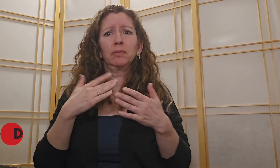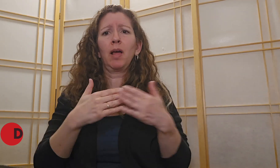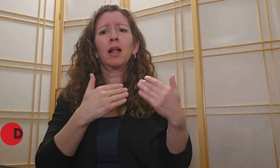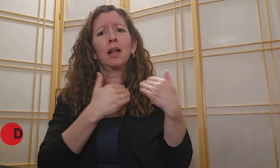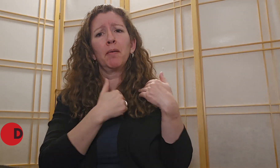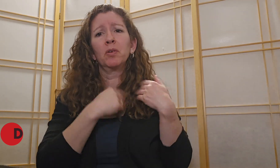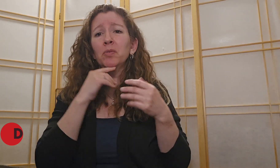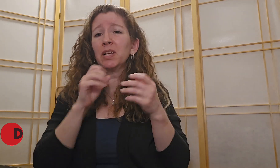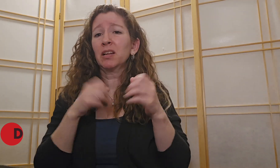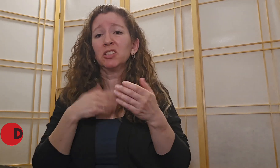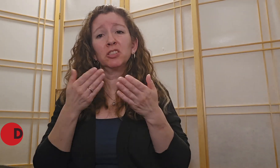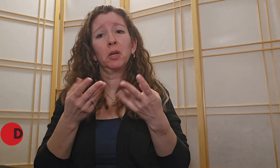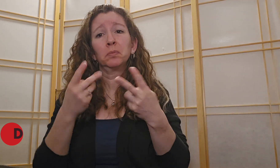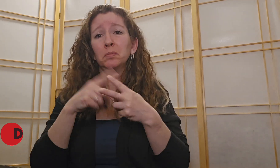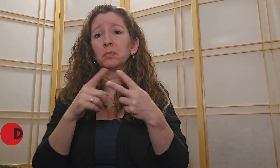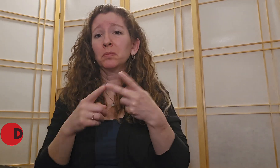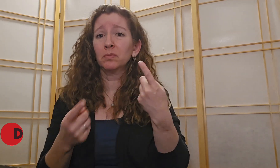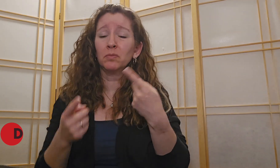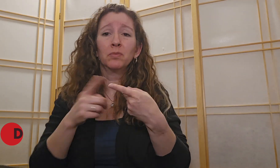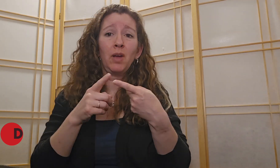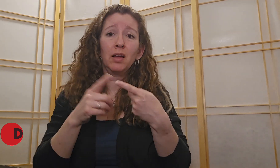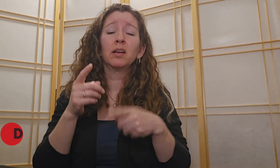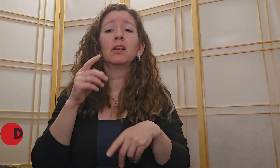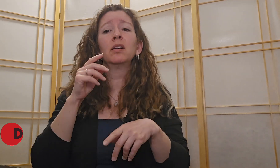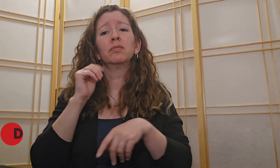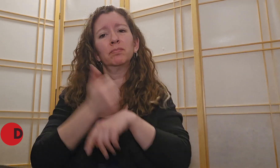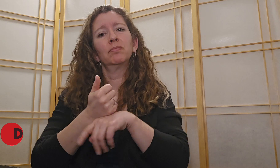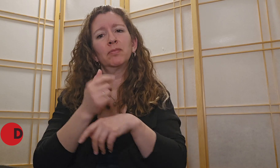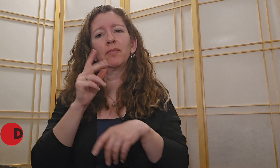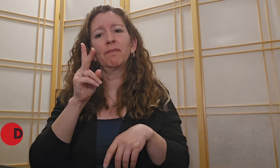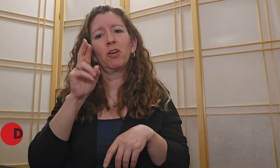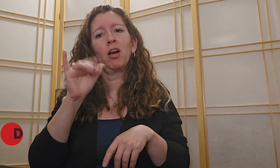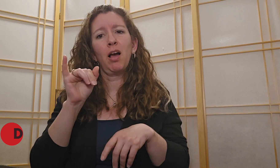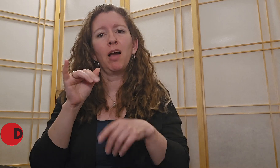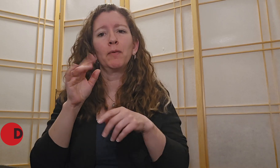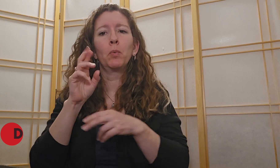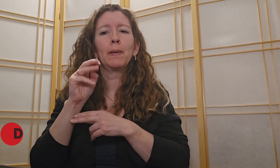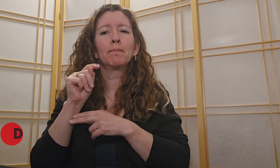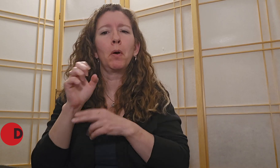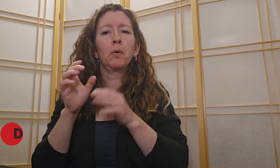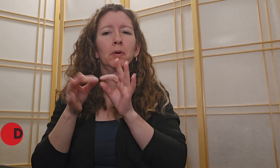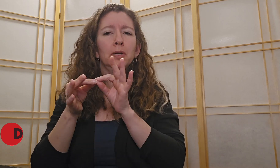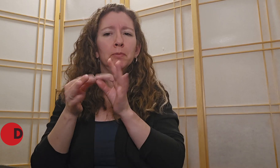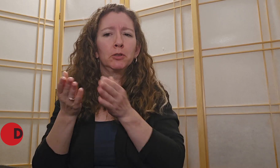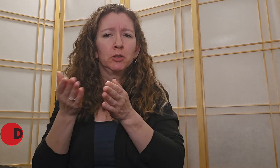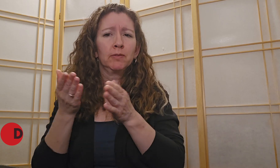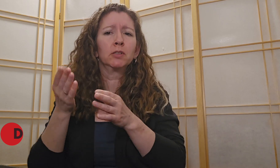for medical and personal issues of a more serious nature. If liability is what the Canadian Blood Services is concerned about,